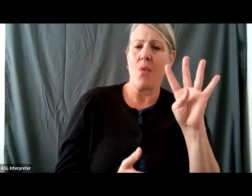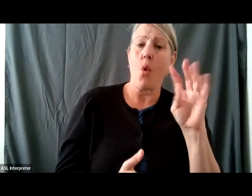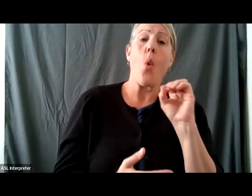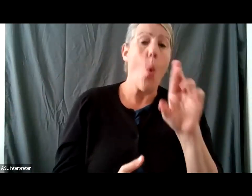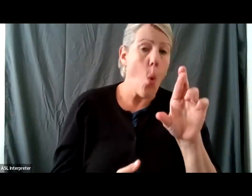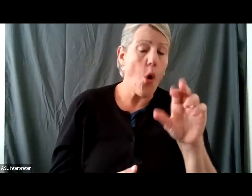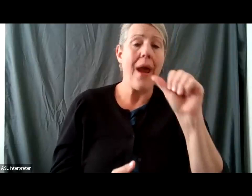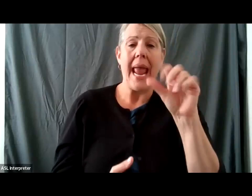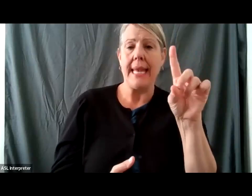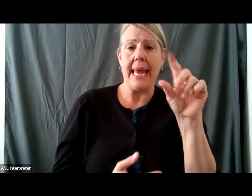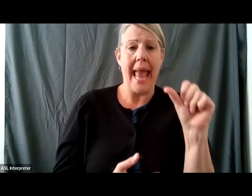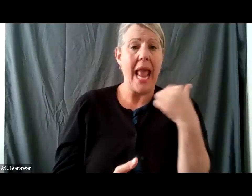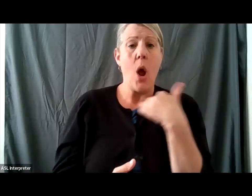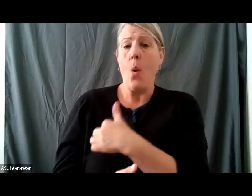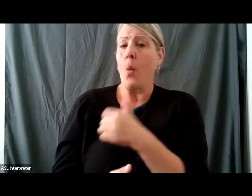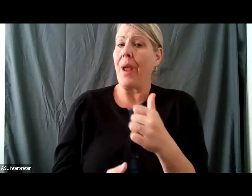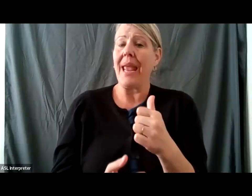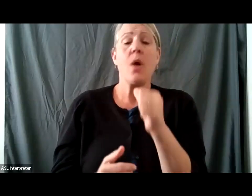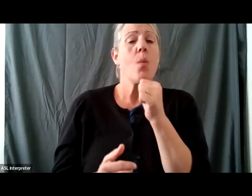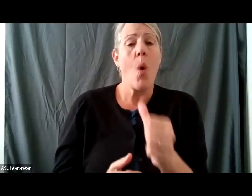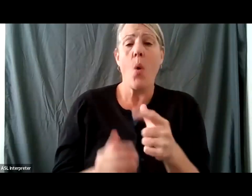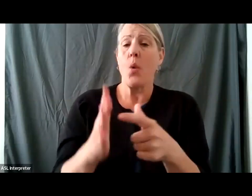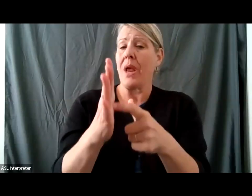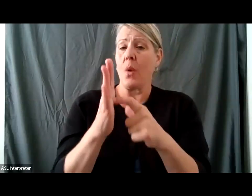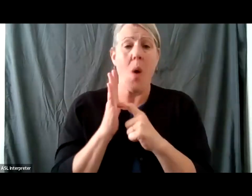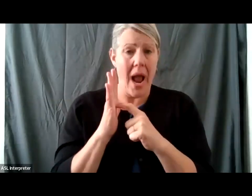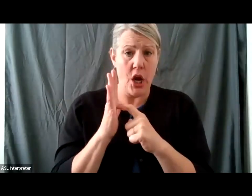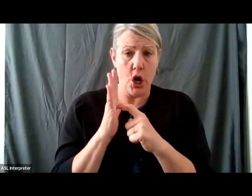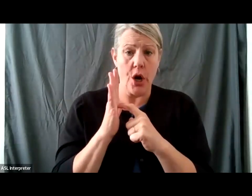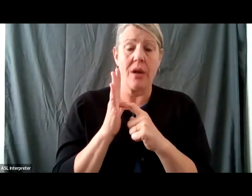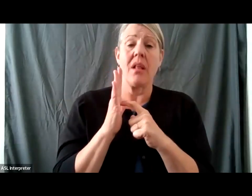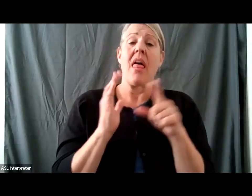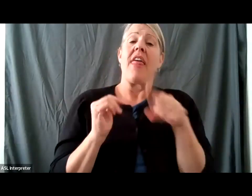We will not require recipients to take an action that would result in a fundamental